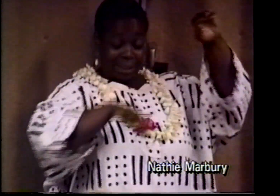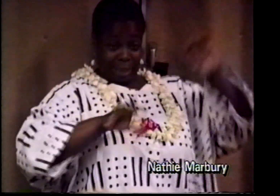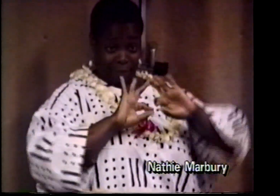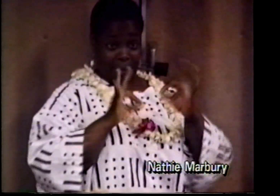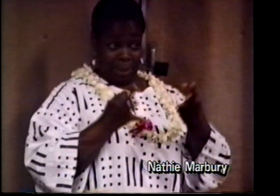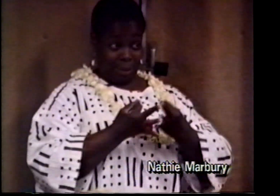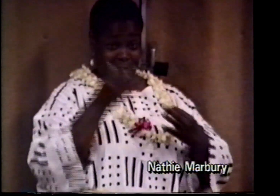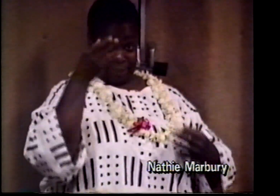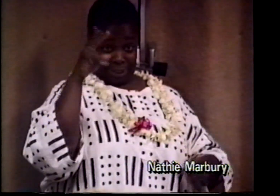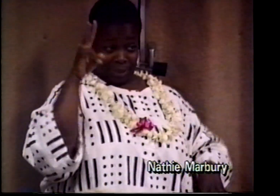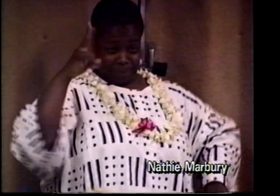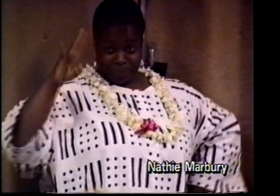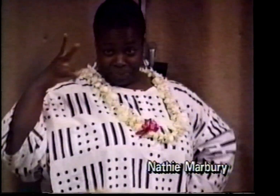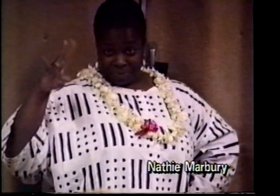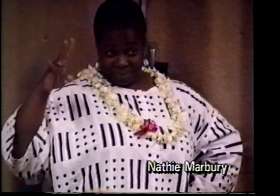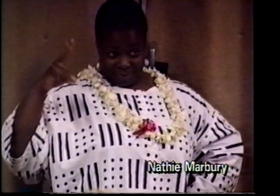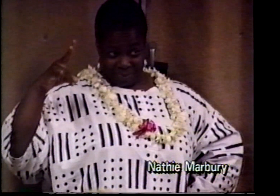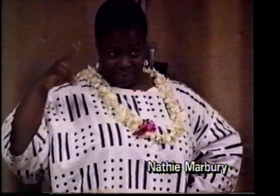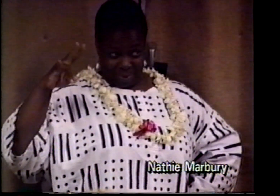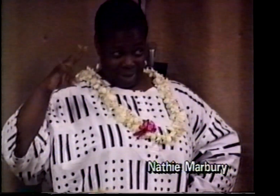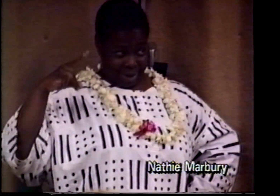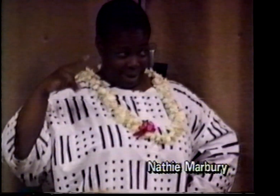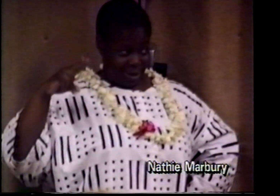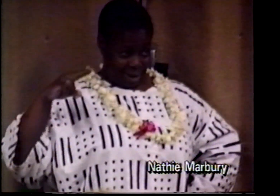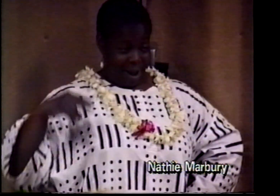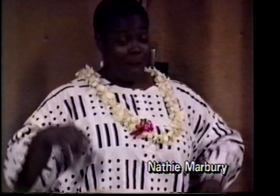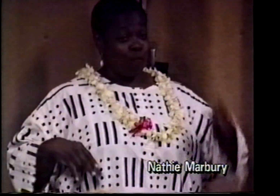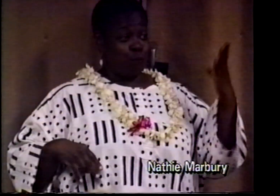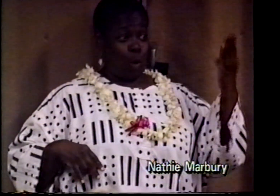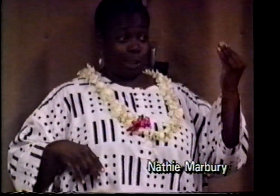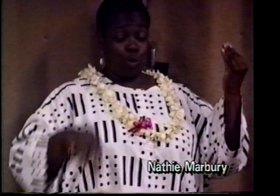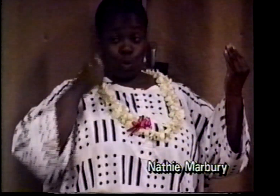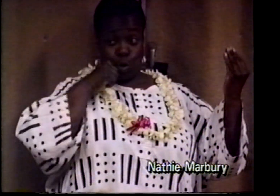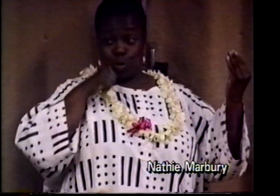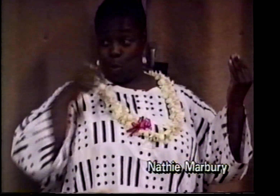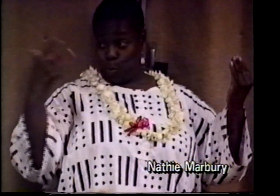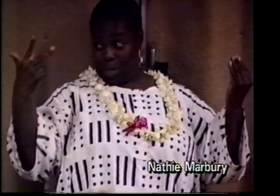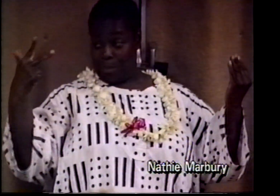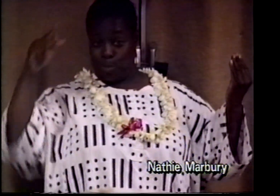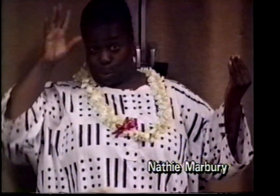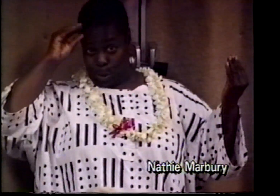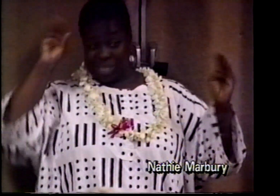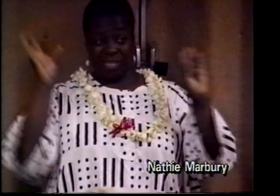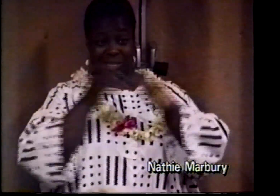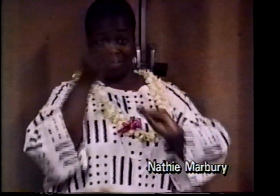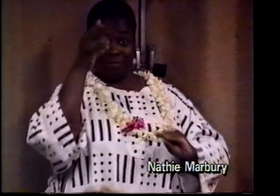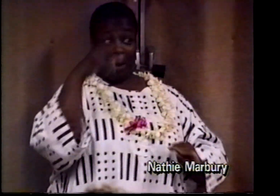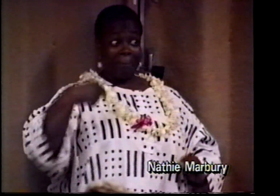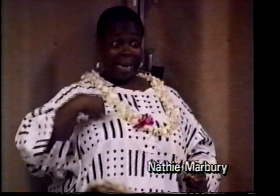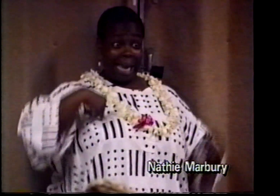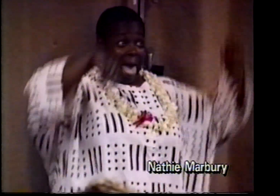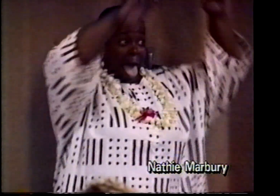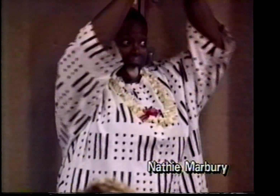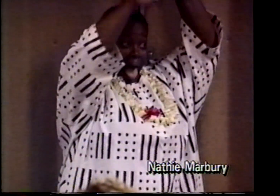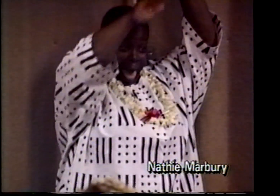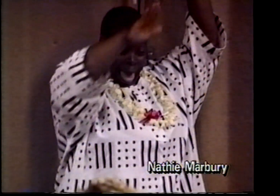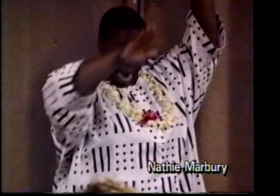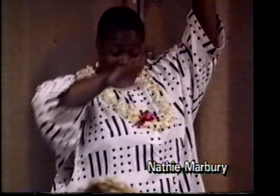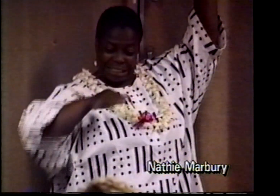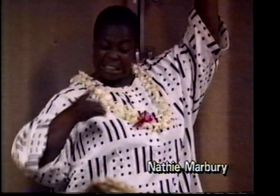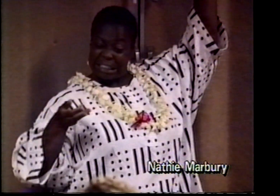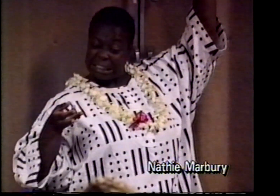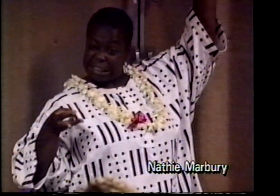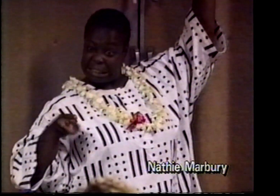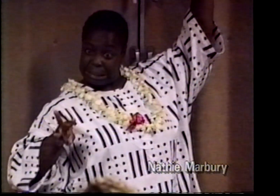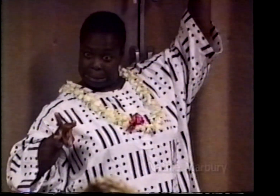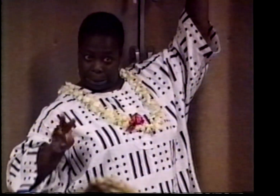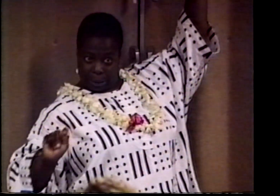There are 17 of us - 14 girls and 3 boys.